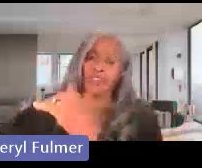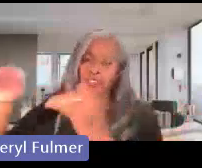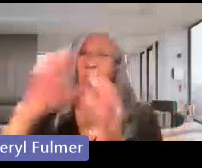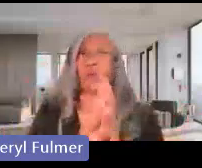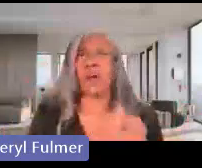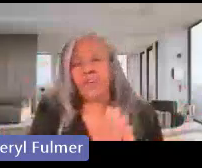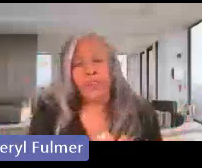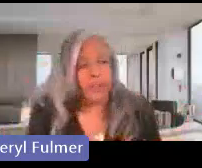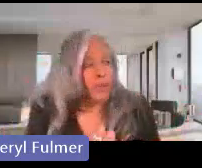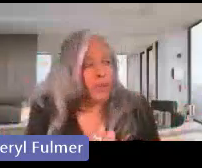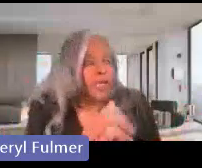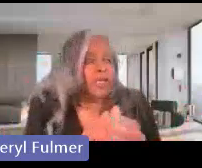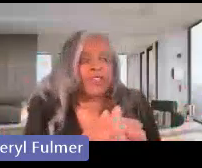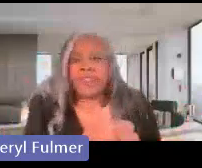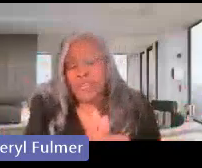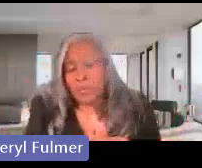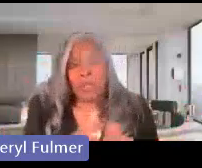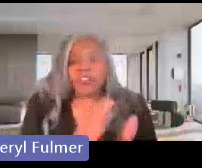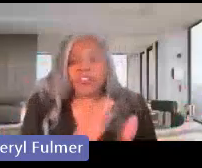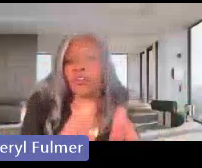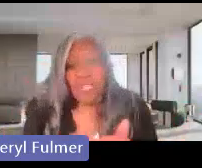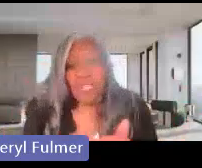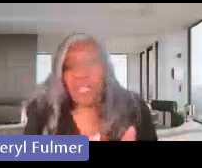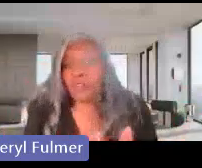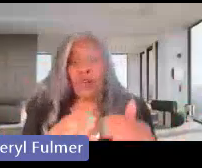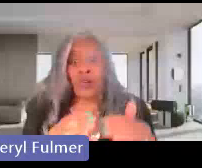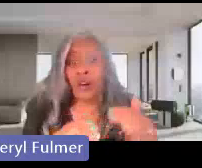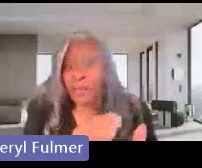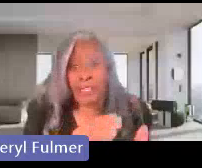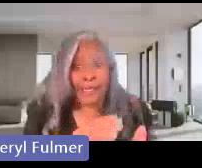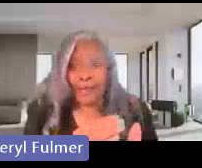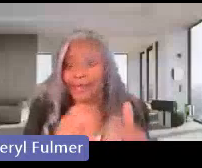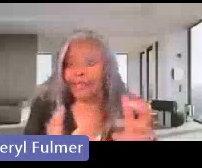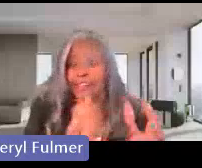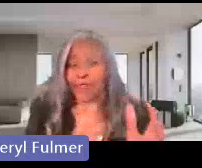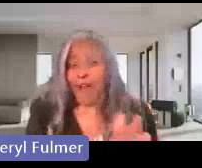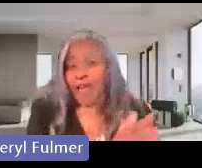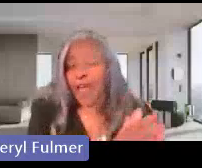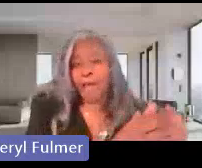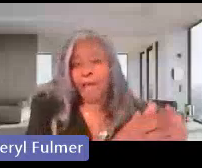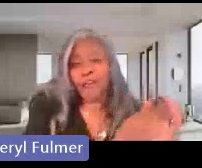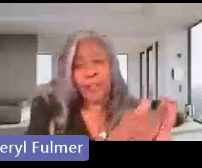But I think often we feel defeated because so many things you know are happening that are just not right.